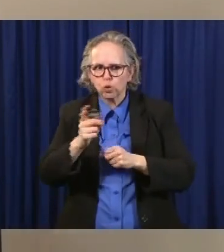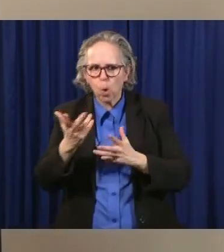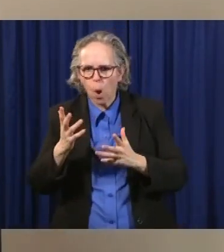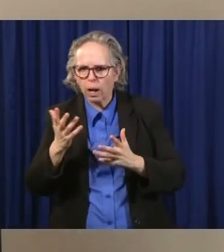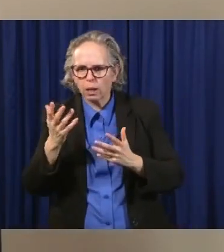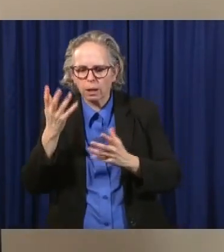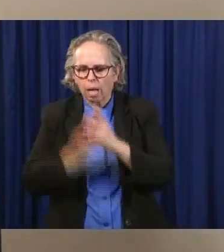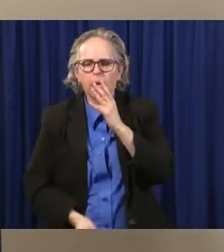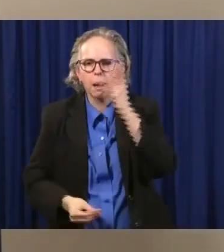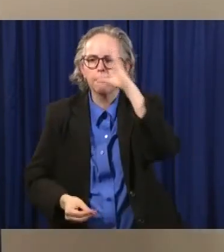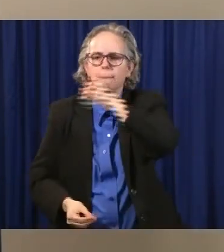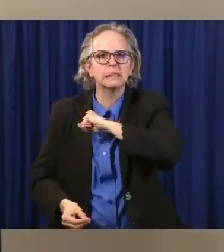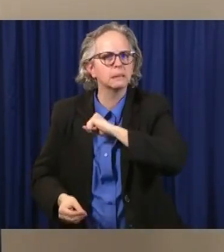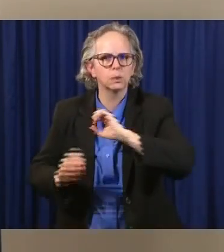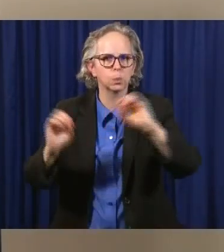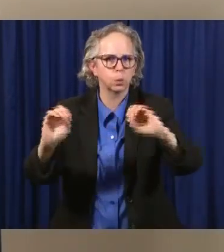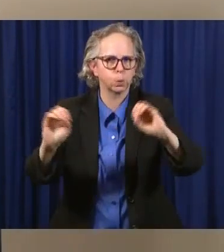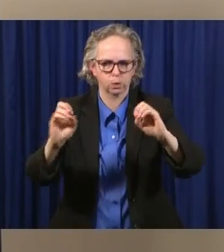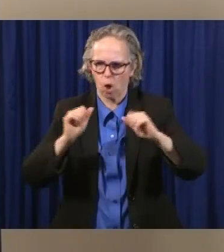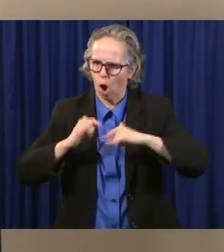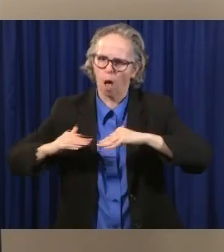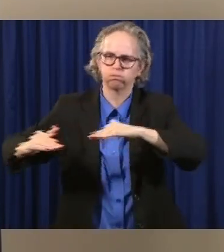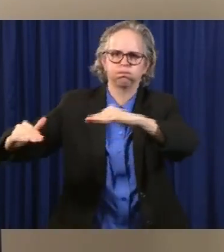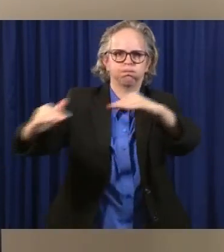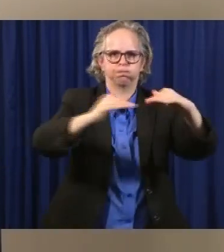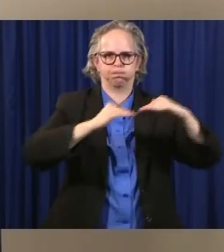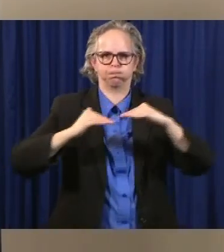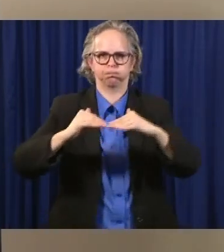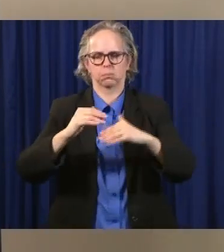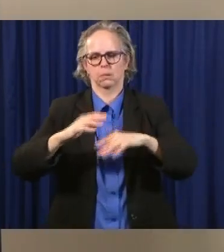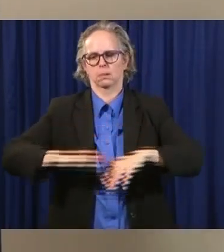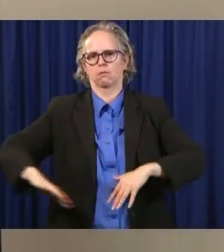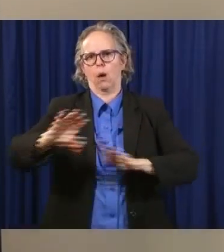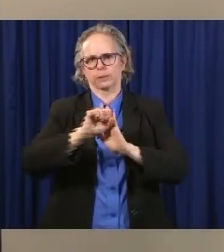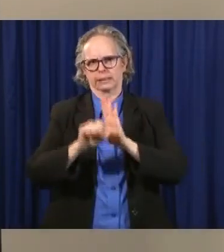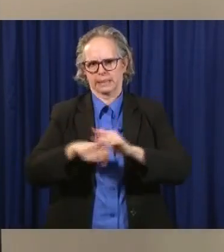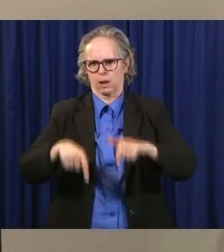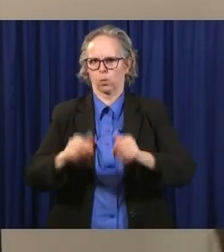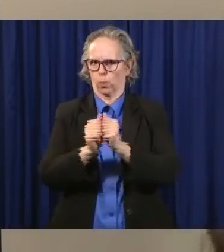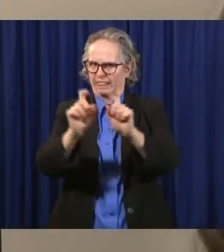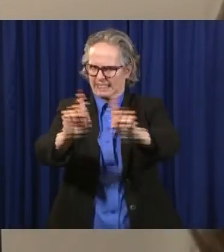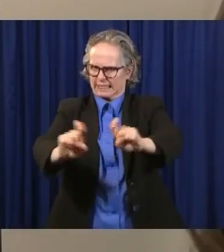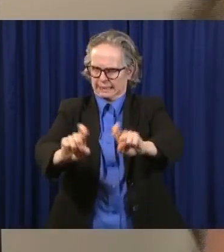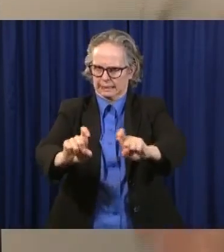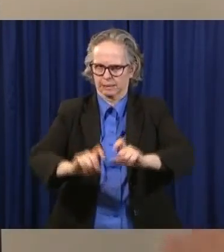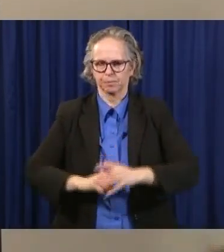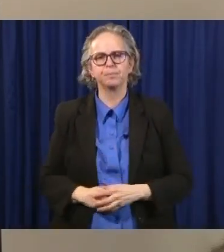TESTING TO PLAYS IT'S NEVER BEEN AND TO MAKE SURE THE TESTING IS EQUITABLE SPREAD AMONGST THE COMMUNITIES.